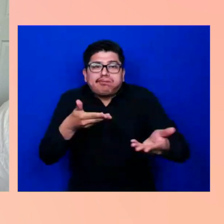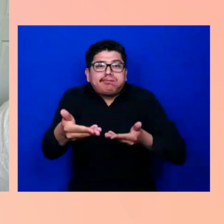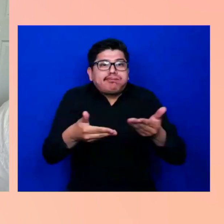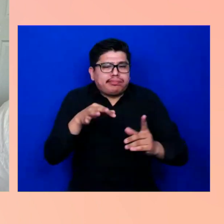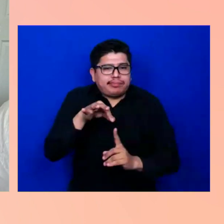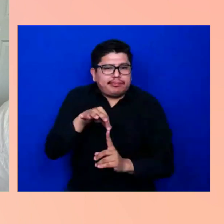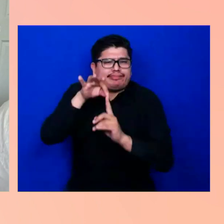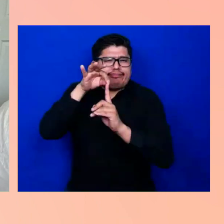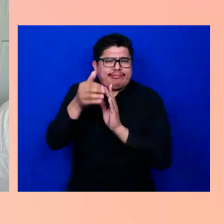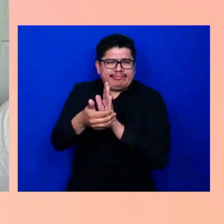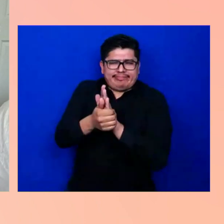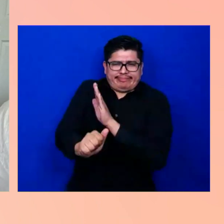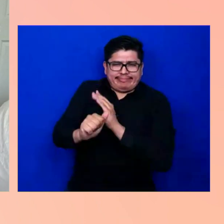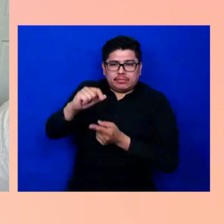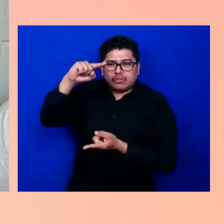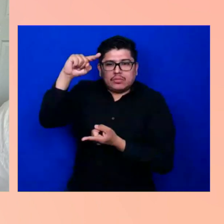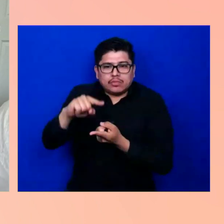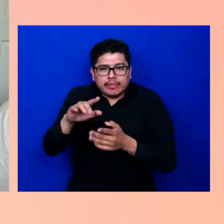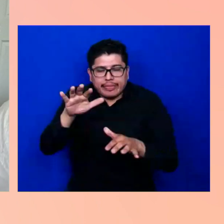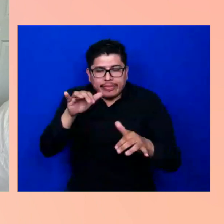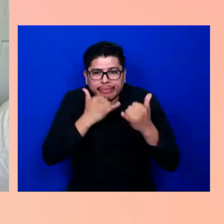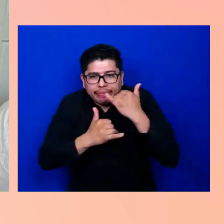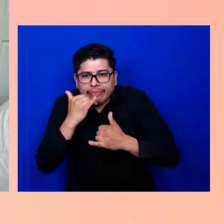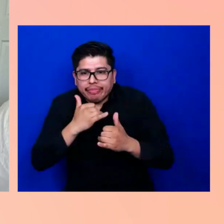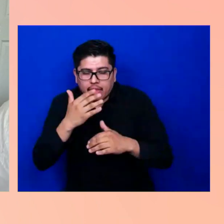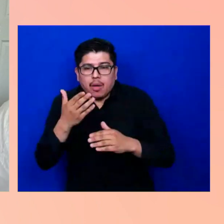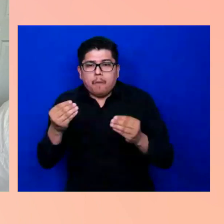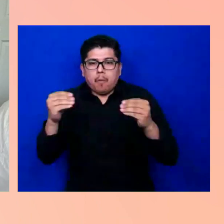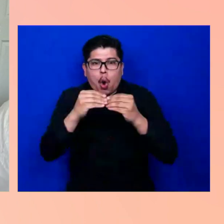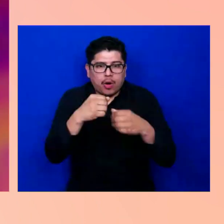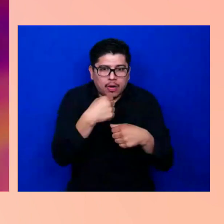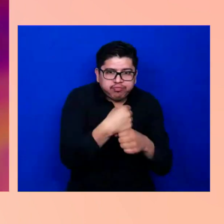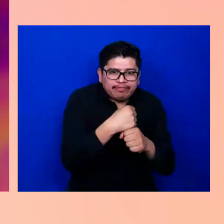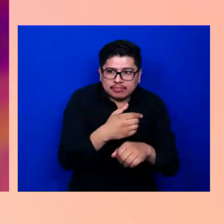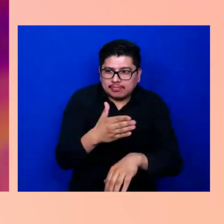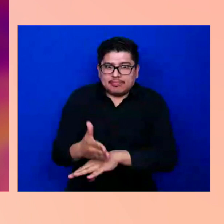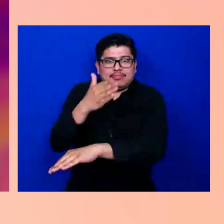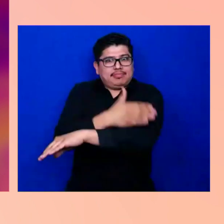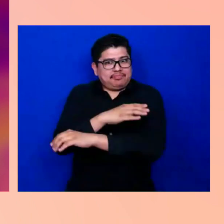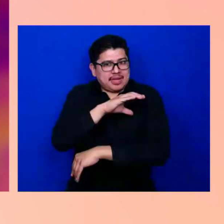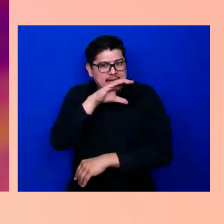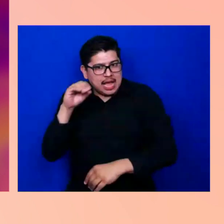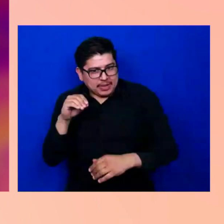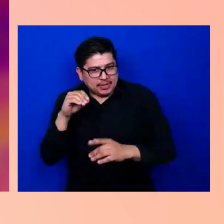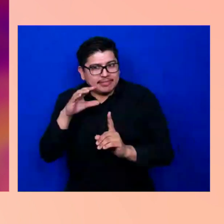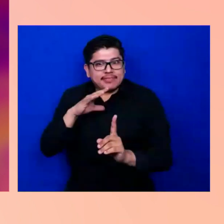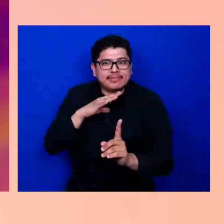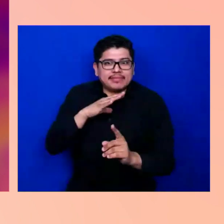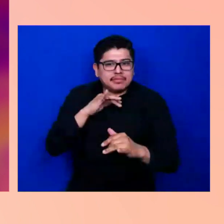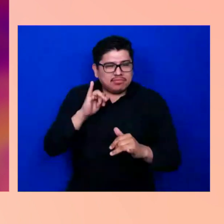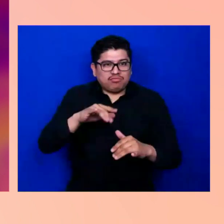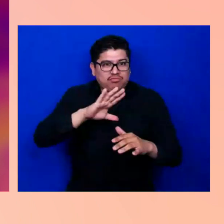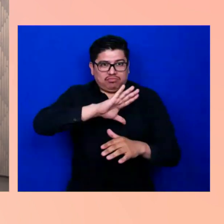increase productivity, and improve the company morale for all. That just happens to drive the bottom line as well.